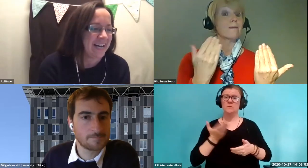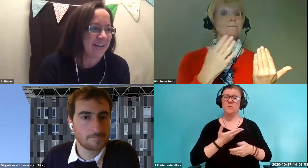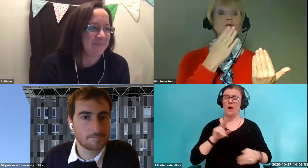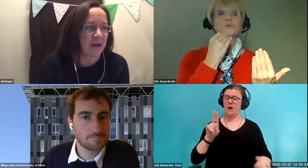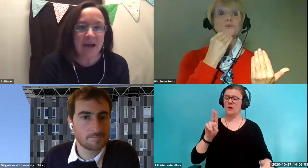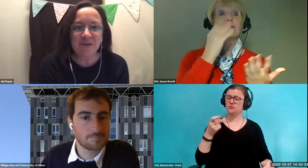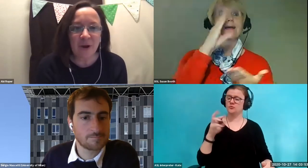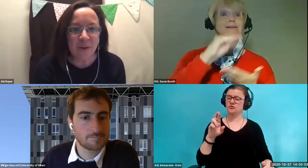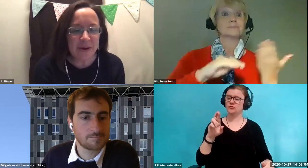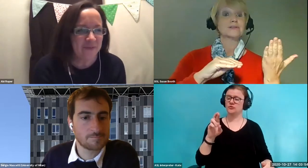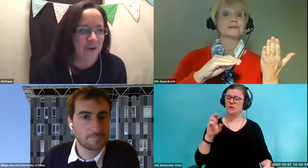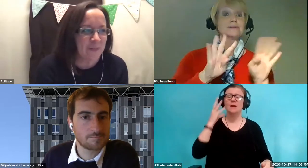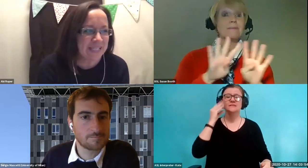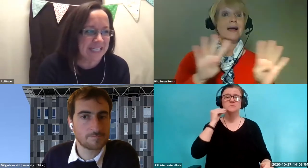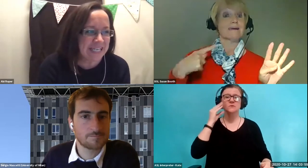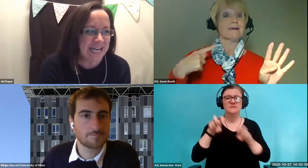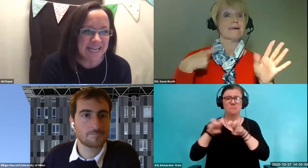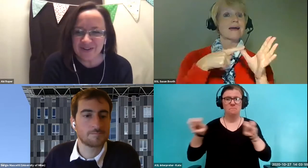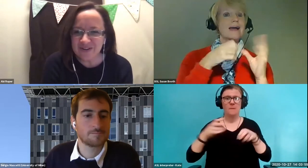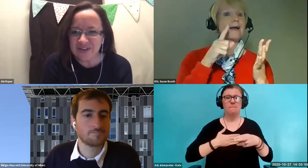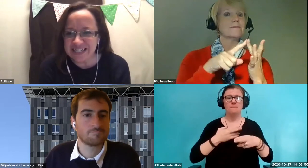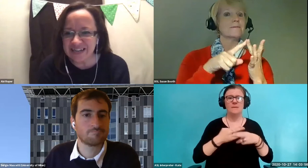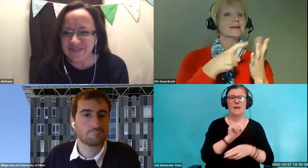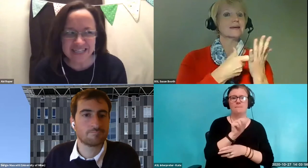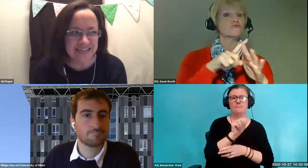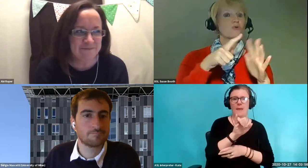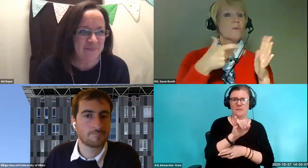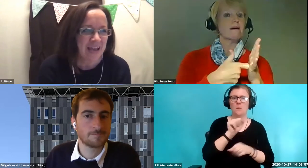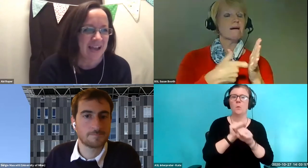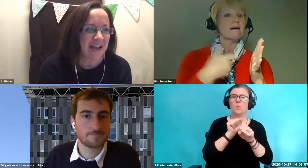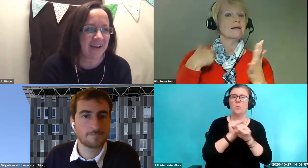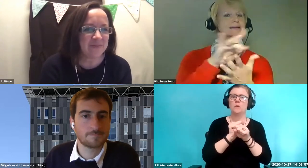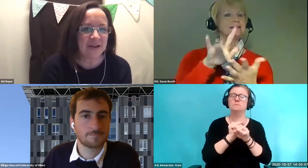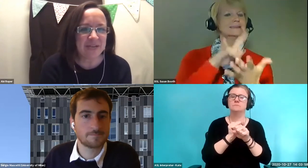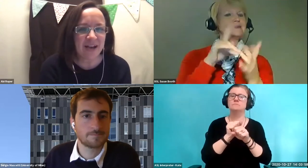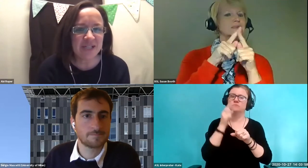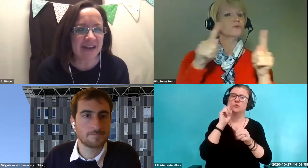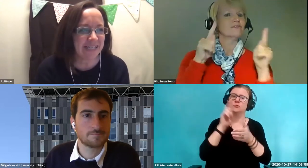um I'm Abi Roper from City, University of London and I'm going to be co-chairing